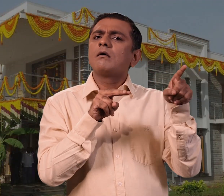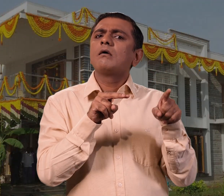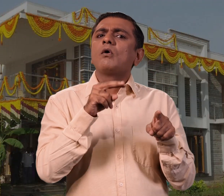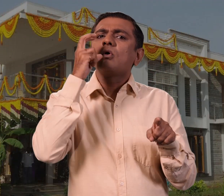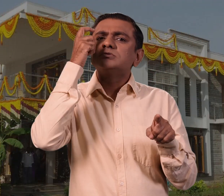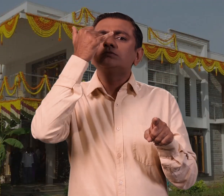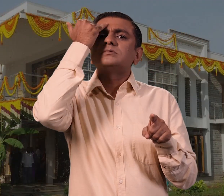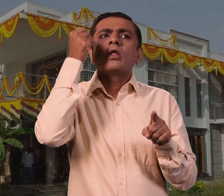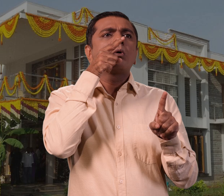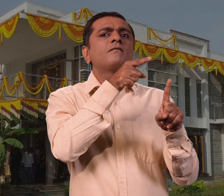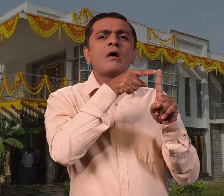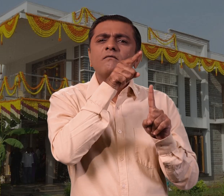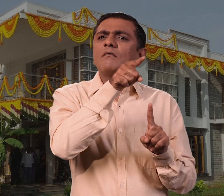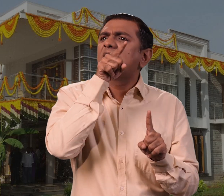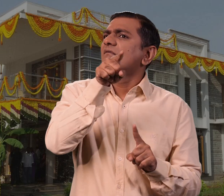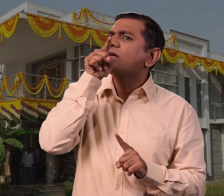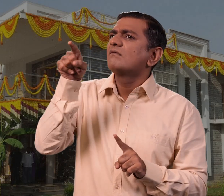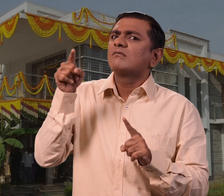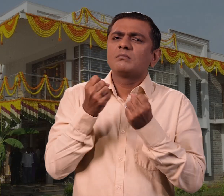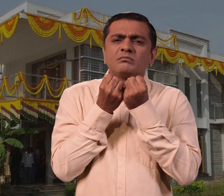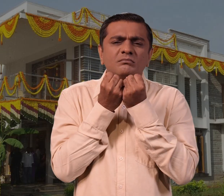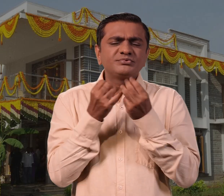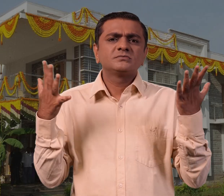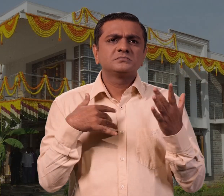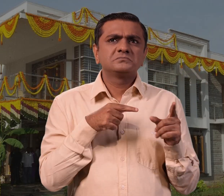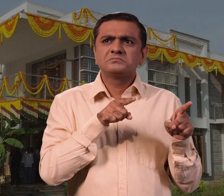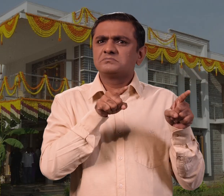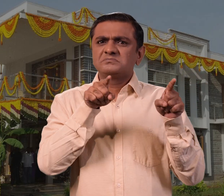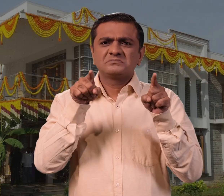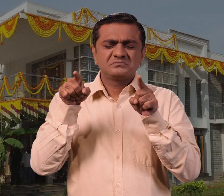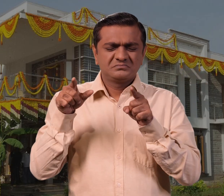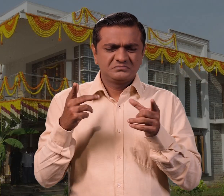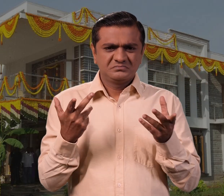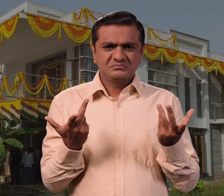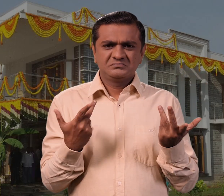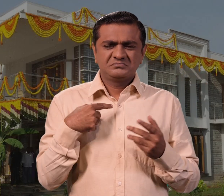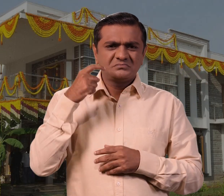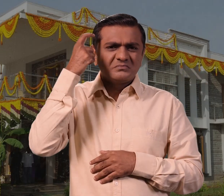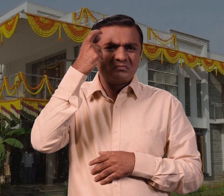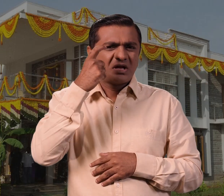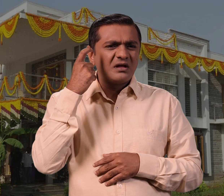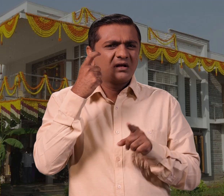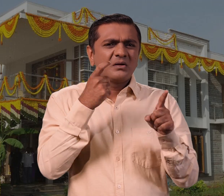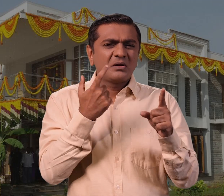We have seen this orange and yellow flower often. Which flower is this?